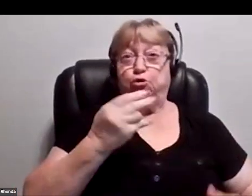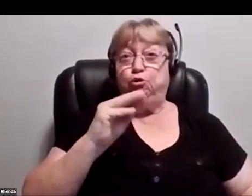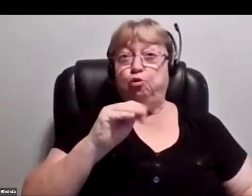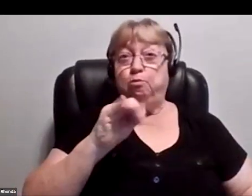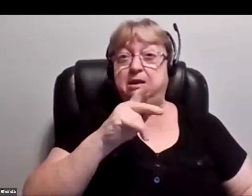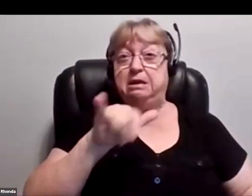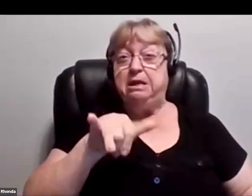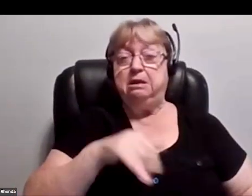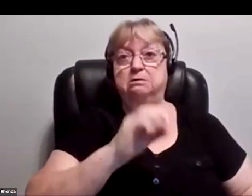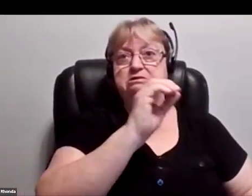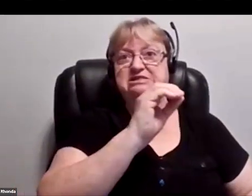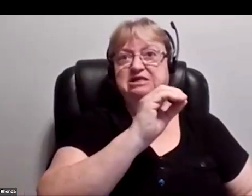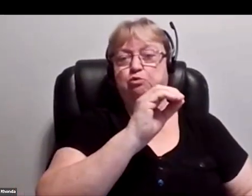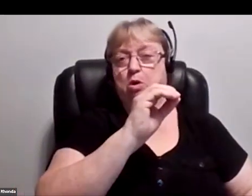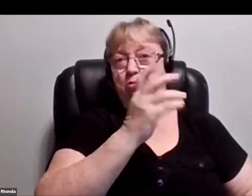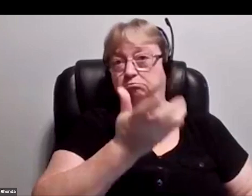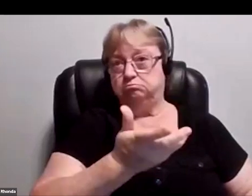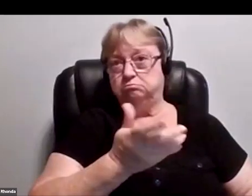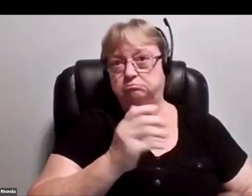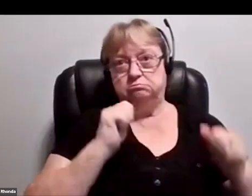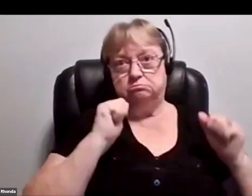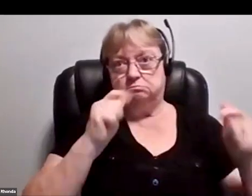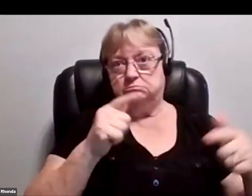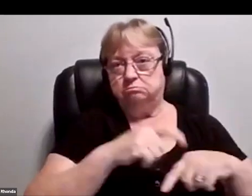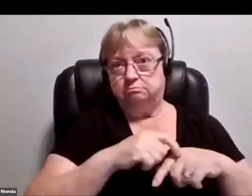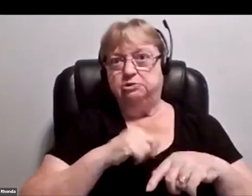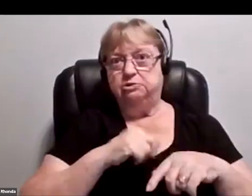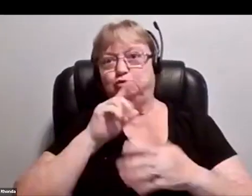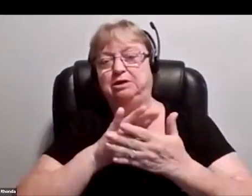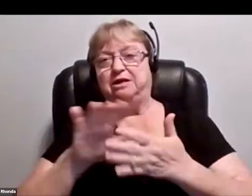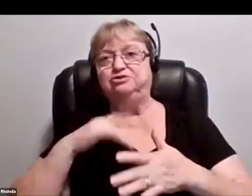so it's nice to relax in here and soak up some of that humidity.